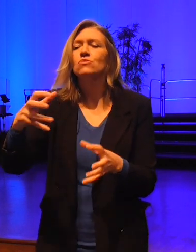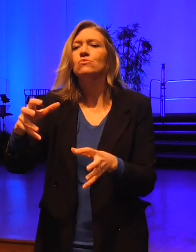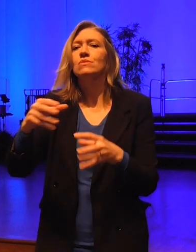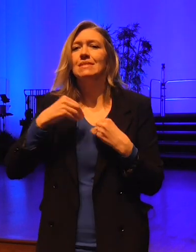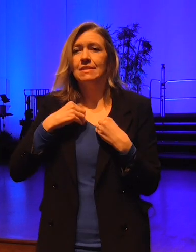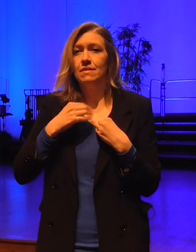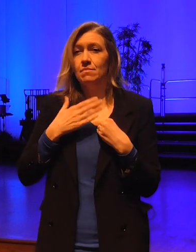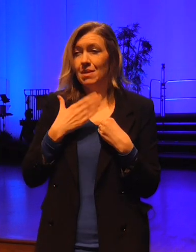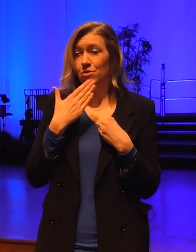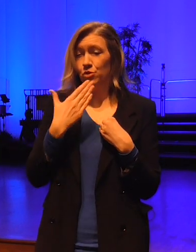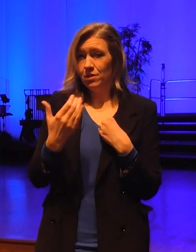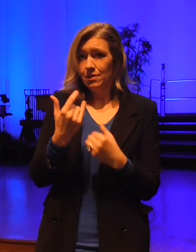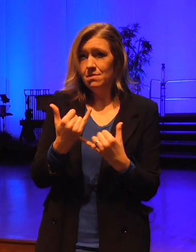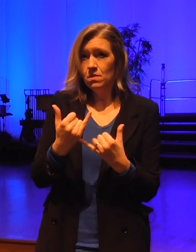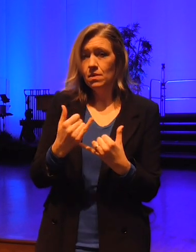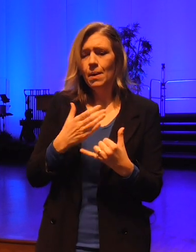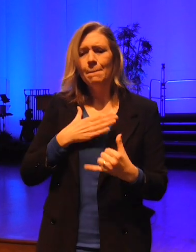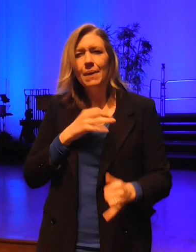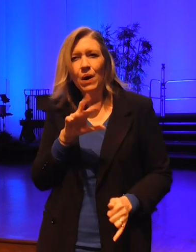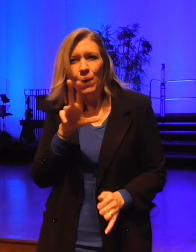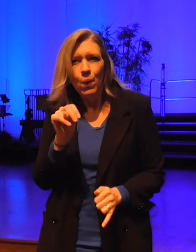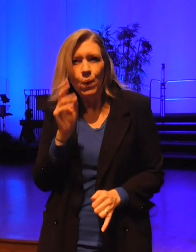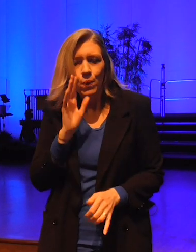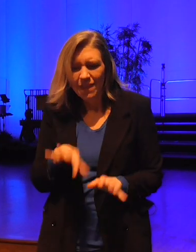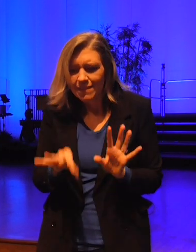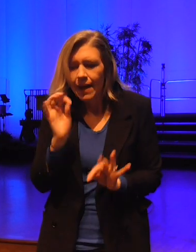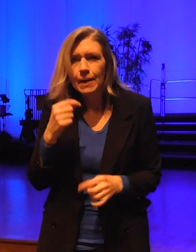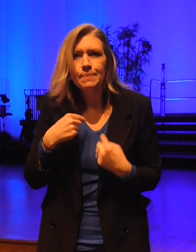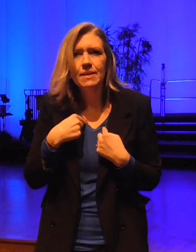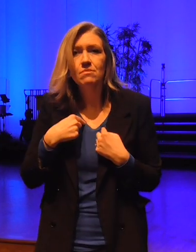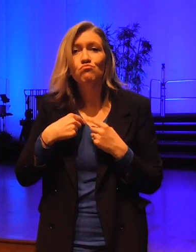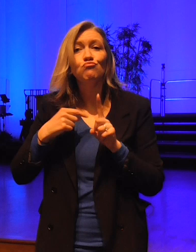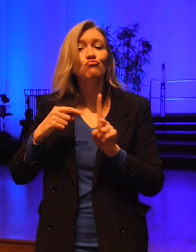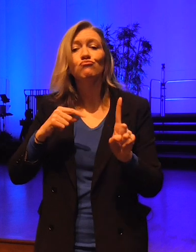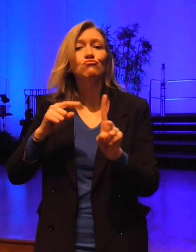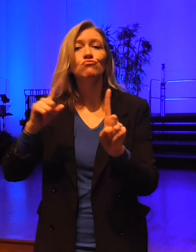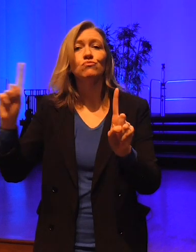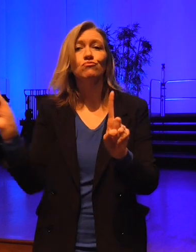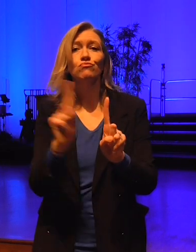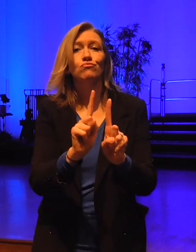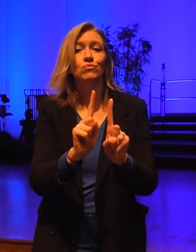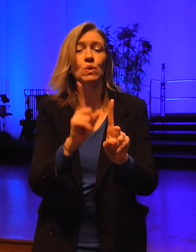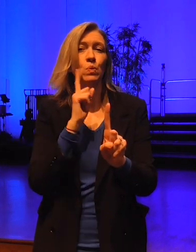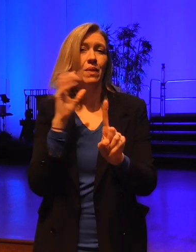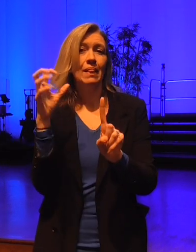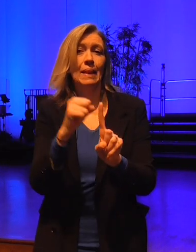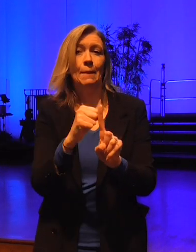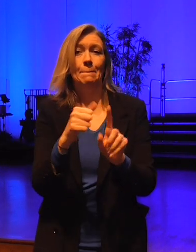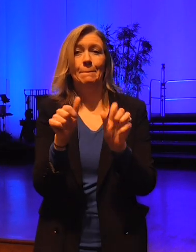own shall find me no matter where I go it will follow and claim me I cannot hide myself from my